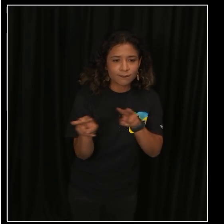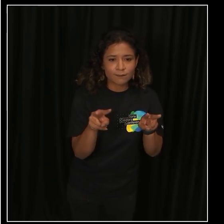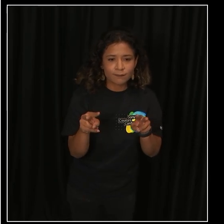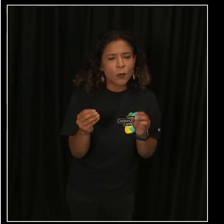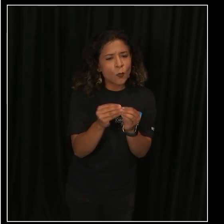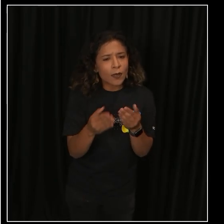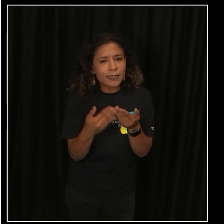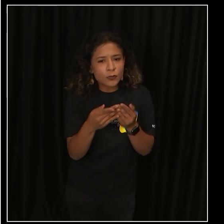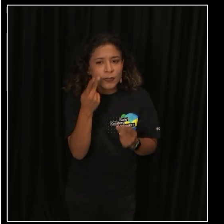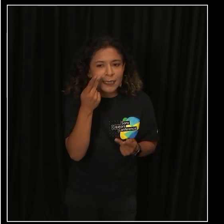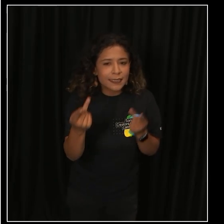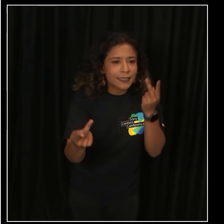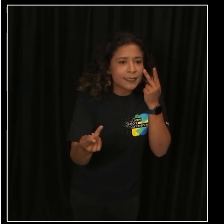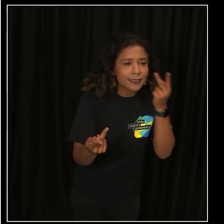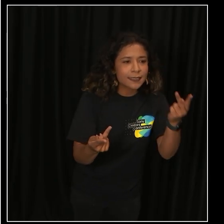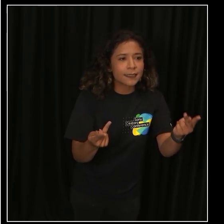on shiny materials like cars.